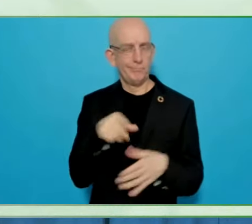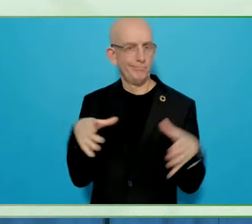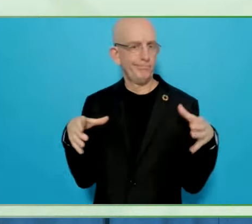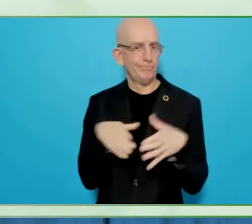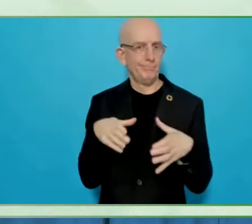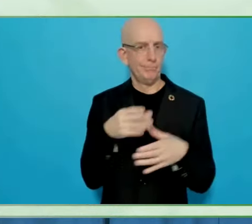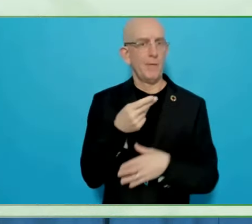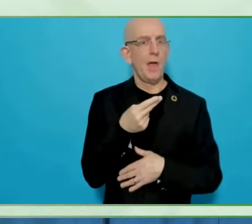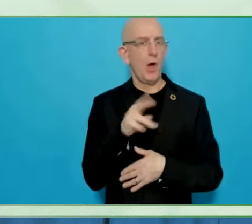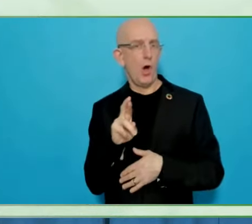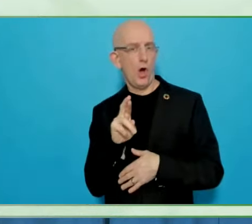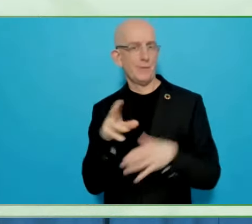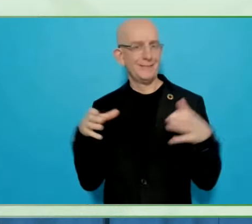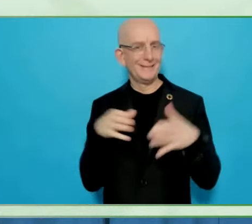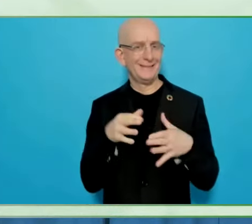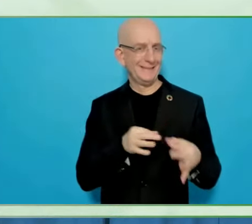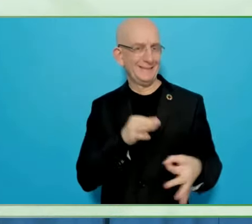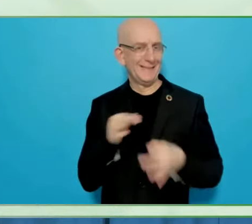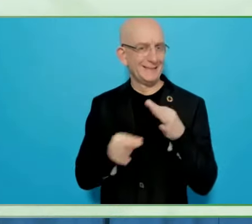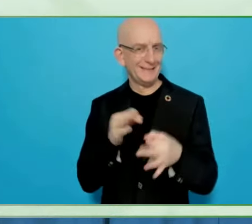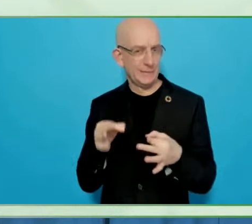calls for member states.